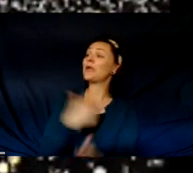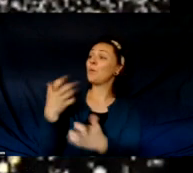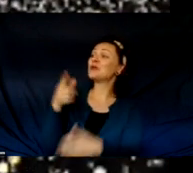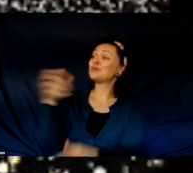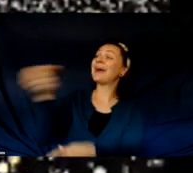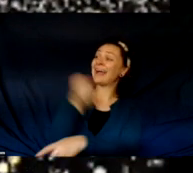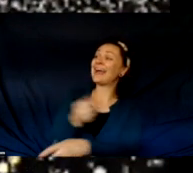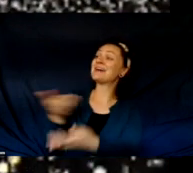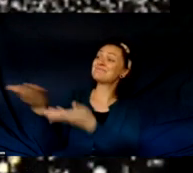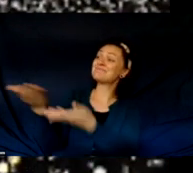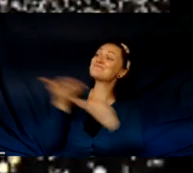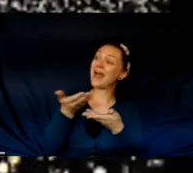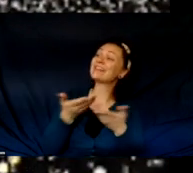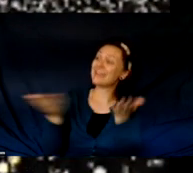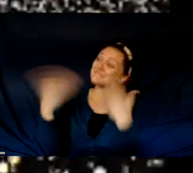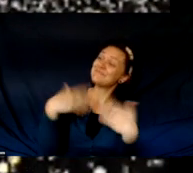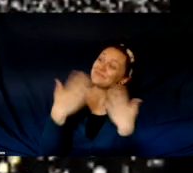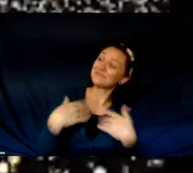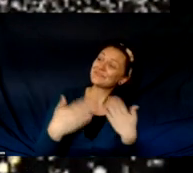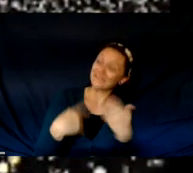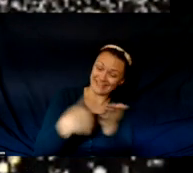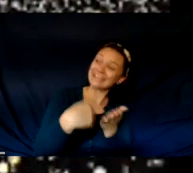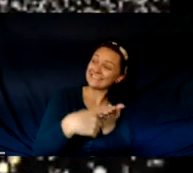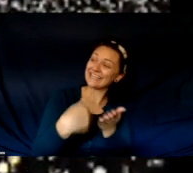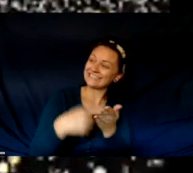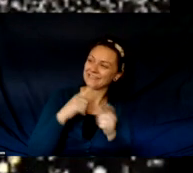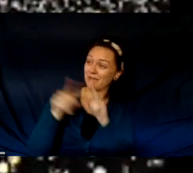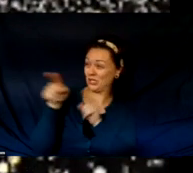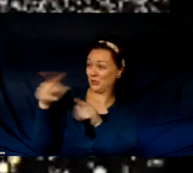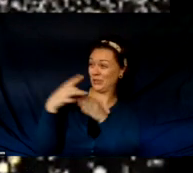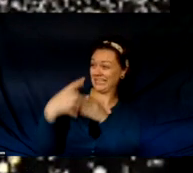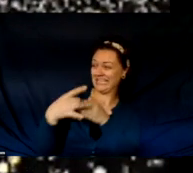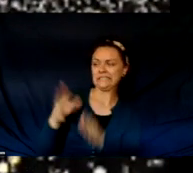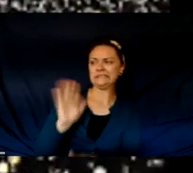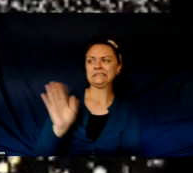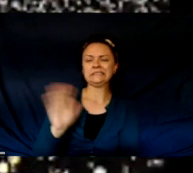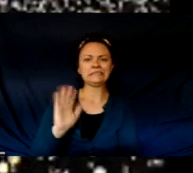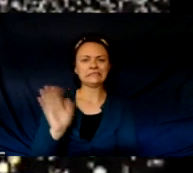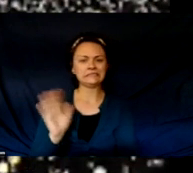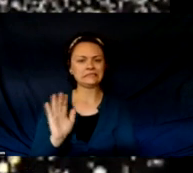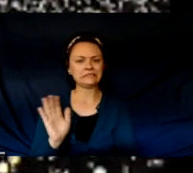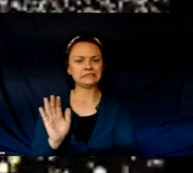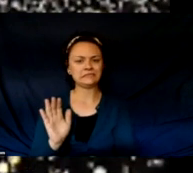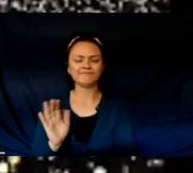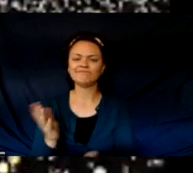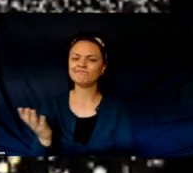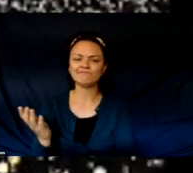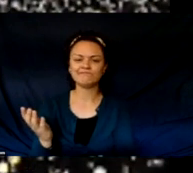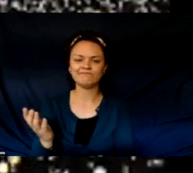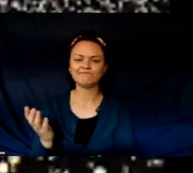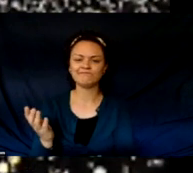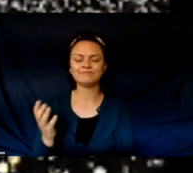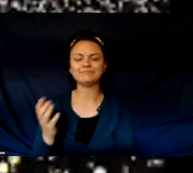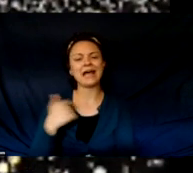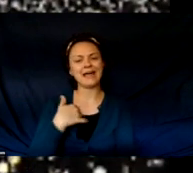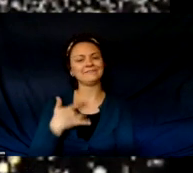But it's not going to be led by you dialogue. And I think we need to push that envelope.